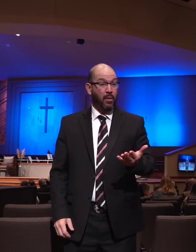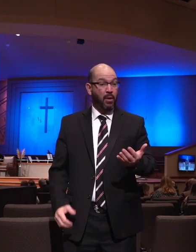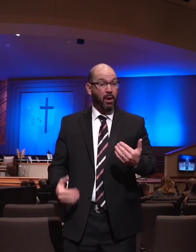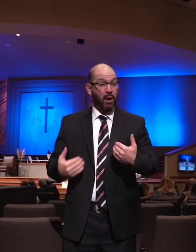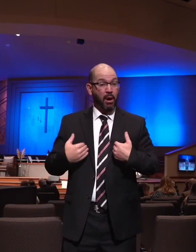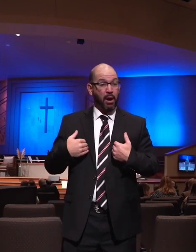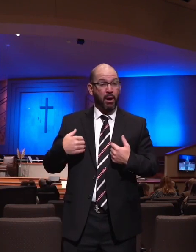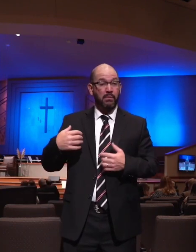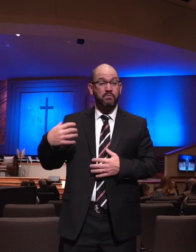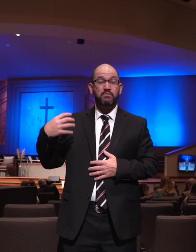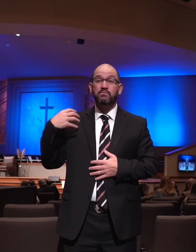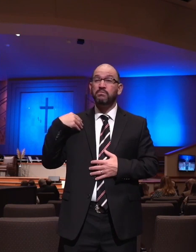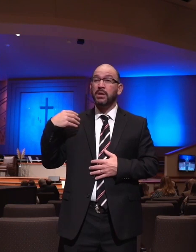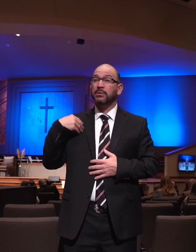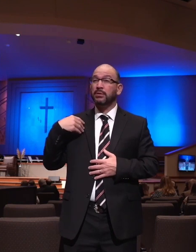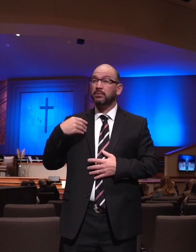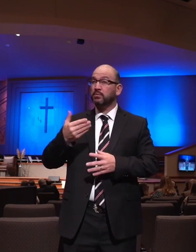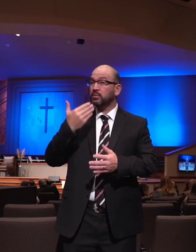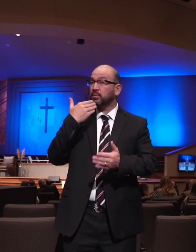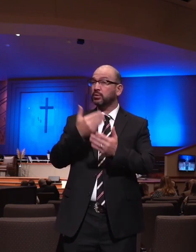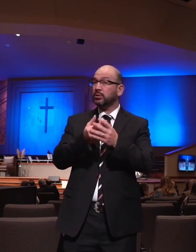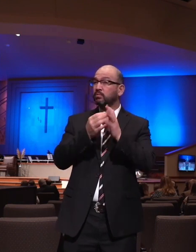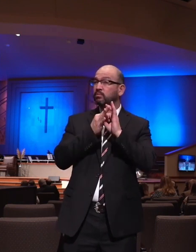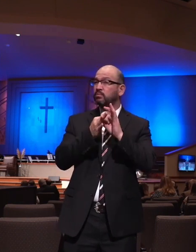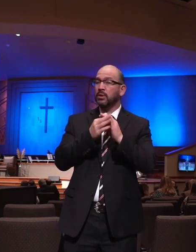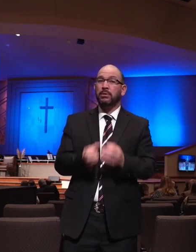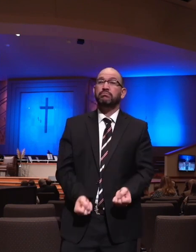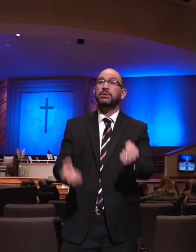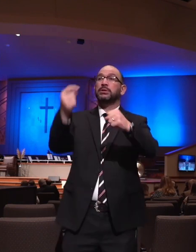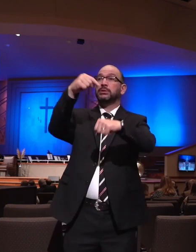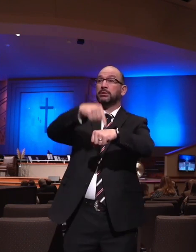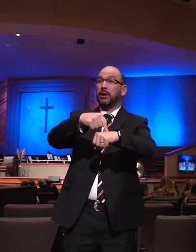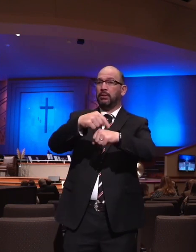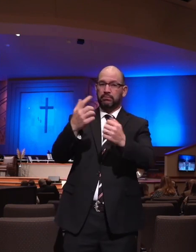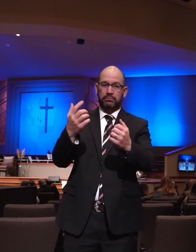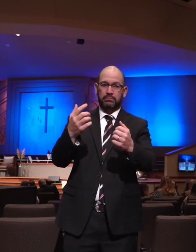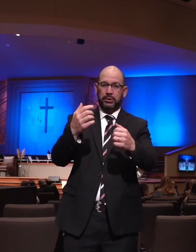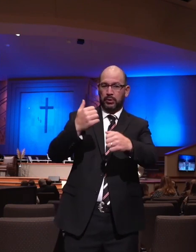and you know a lot of times military guys and political guys don't get along